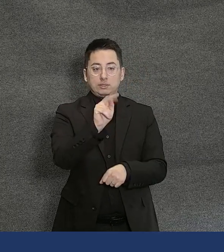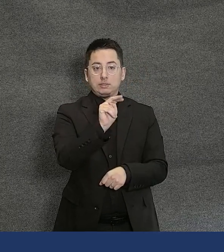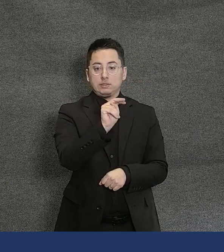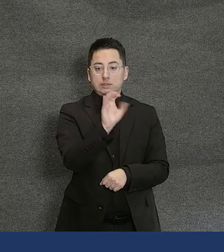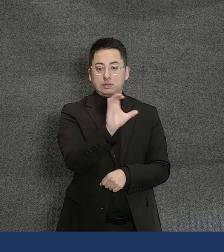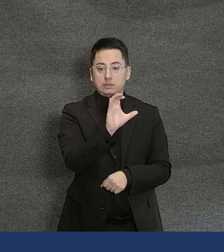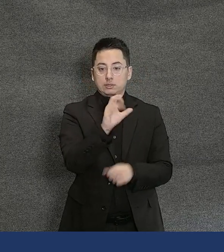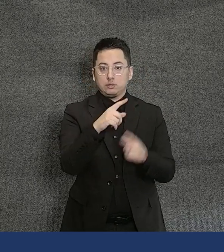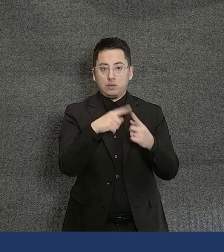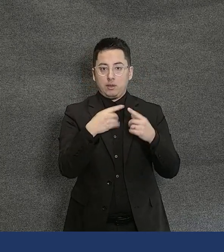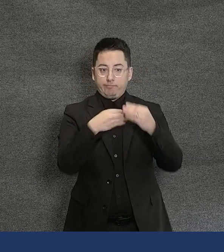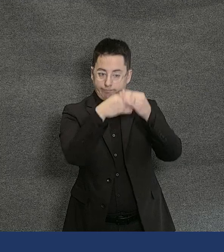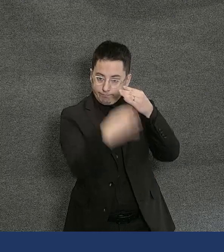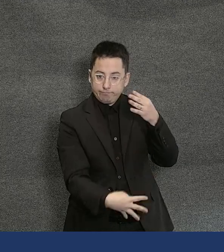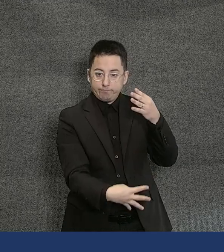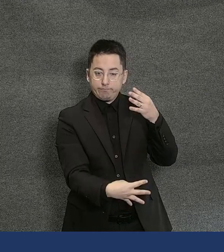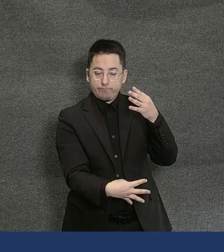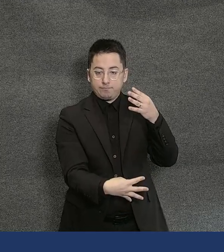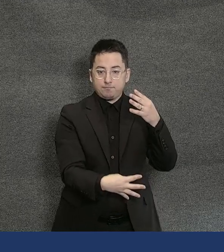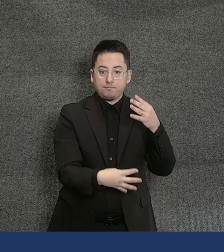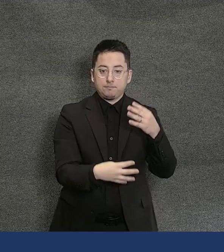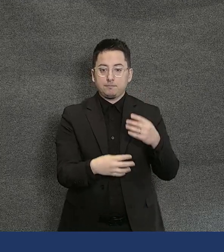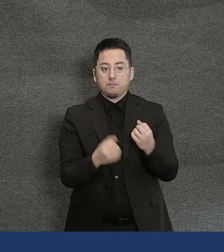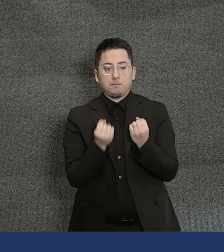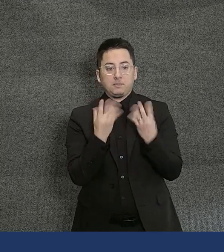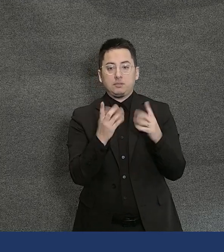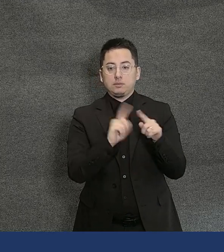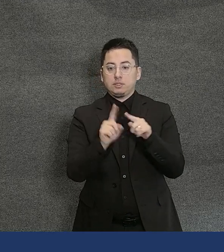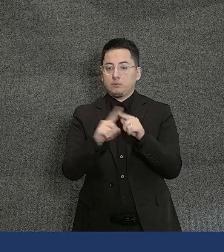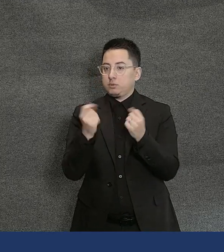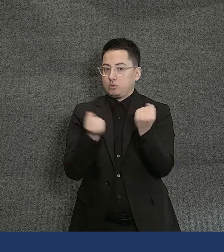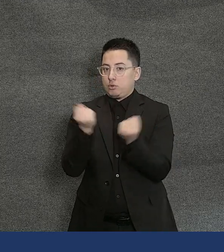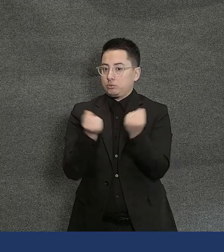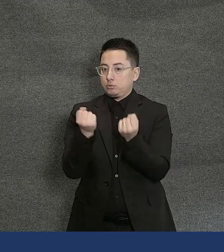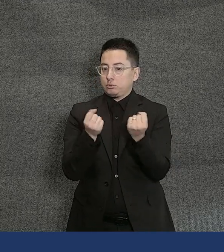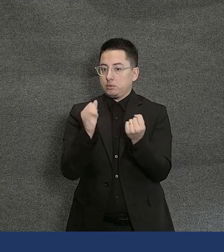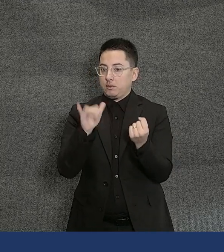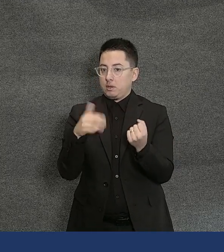a little closer, yeah, OK-- a fleet of accessible vehicles specifically